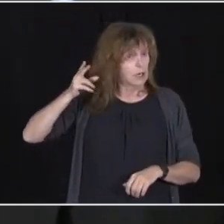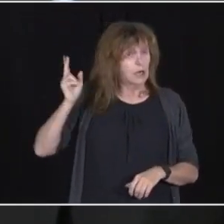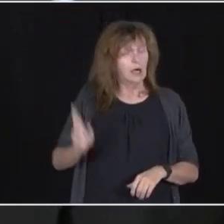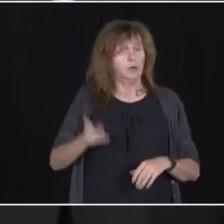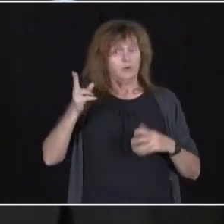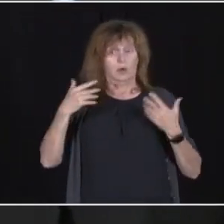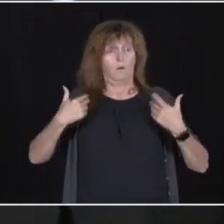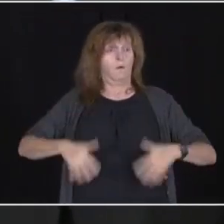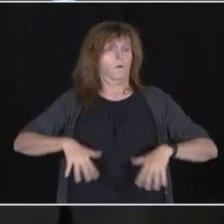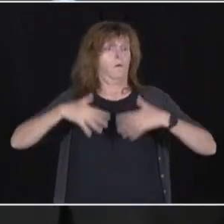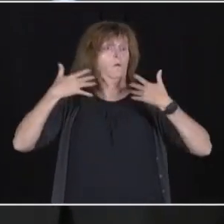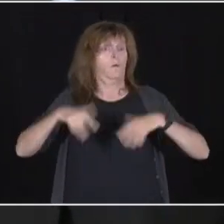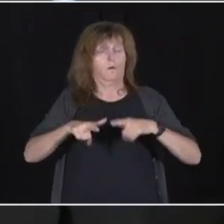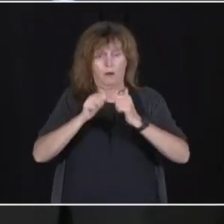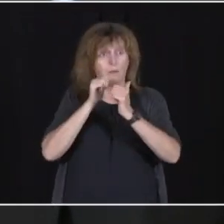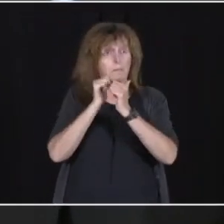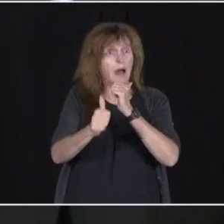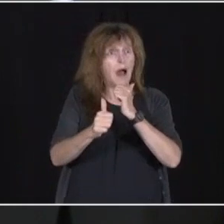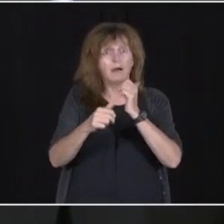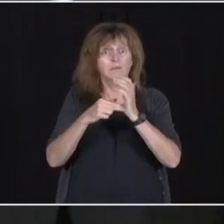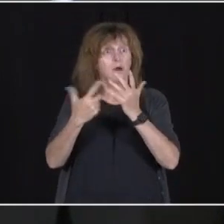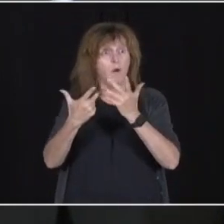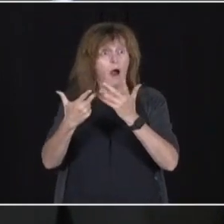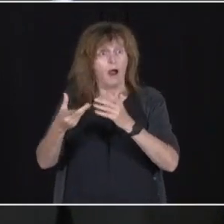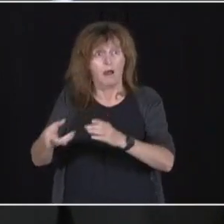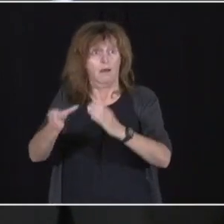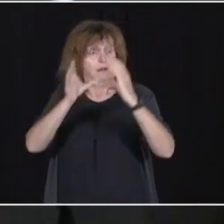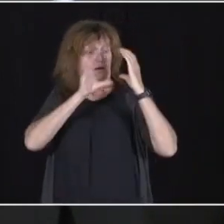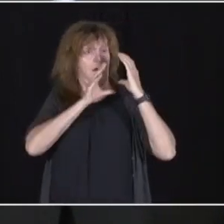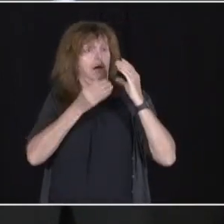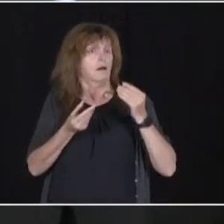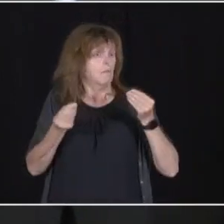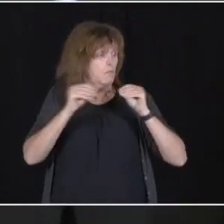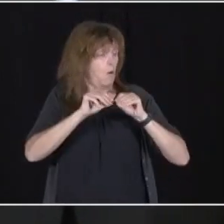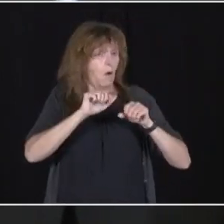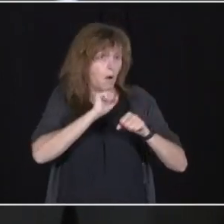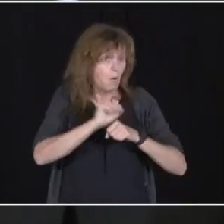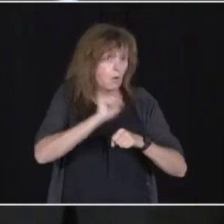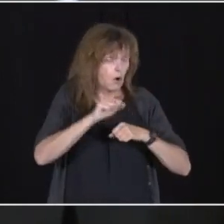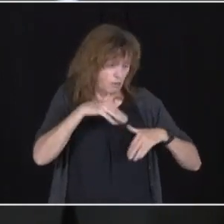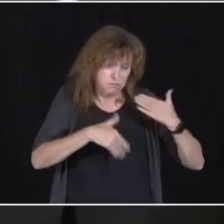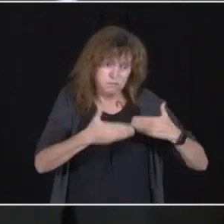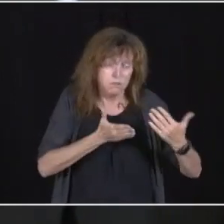unprecedented levels of engagement. So that work will continue over the summer.